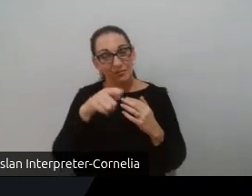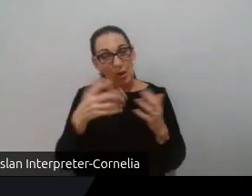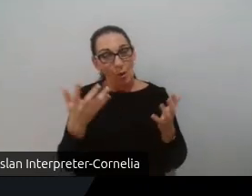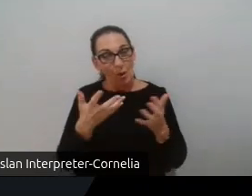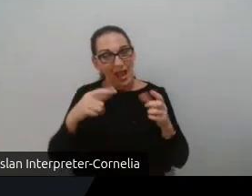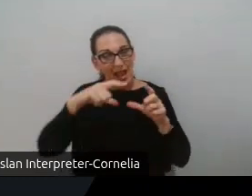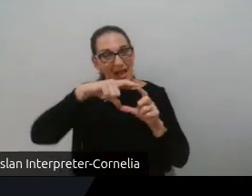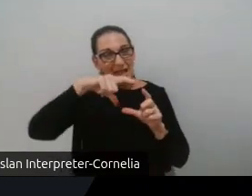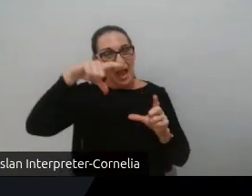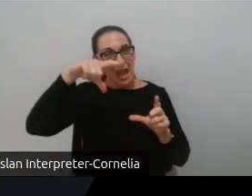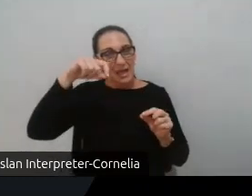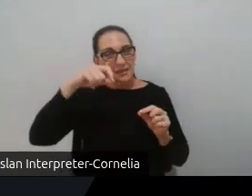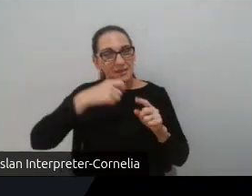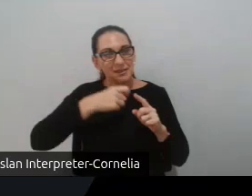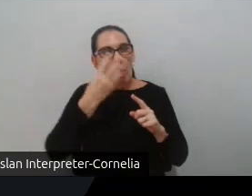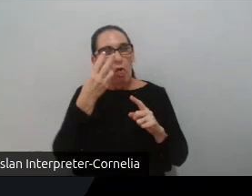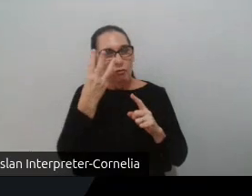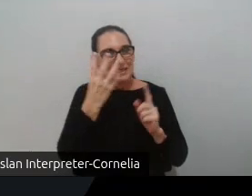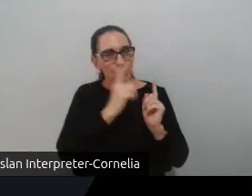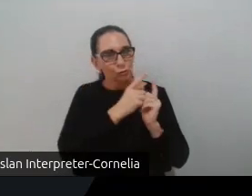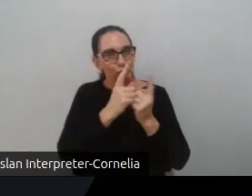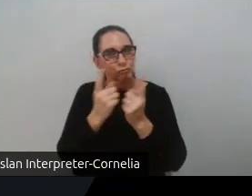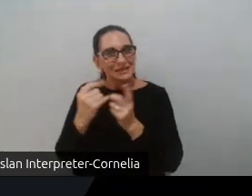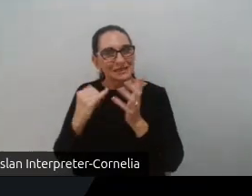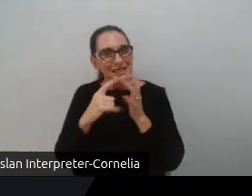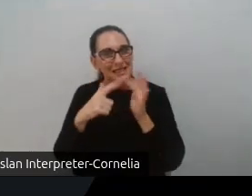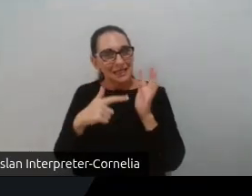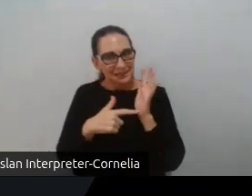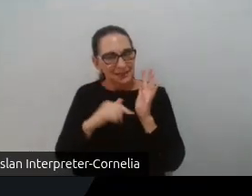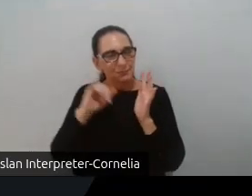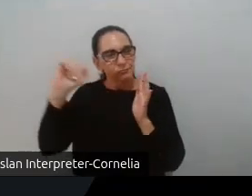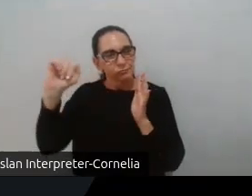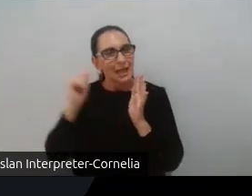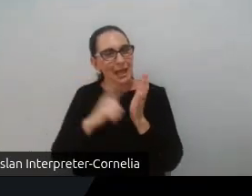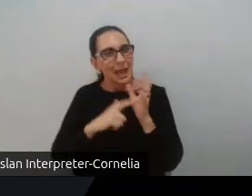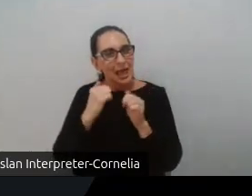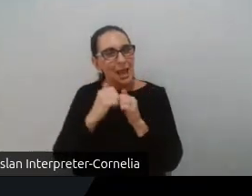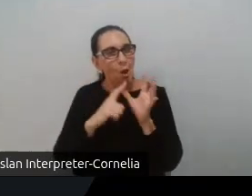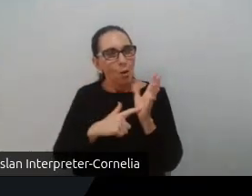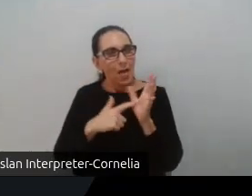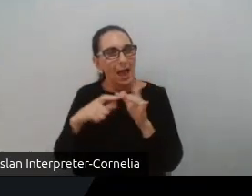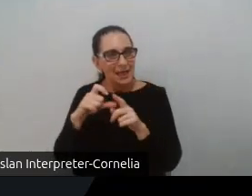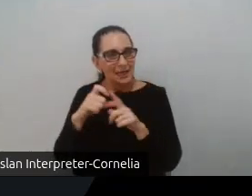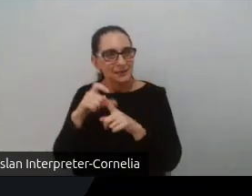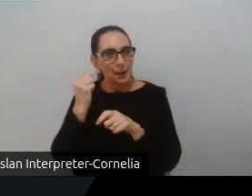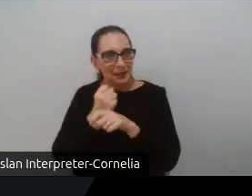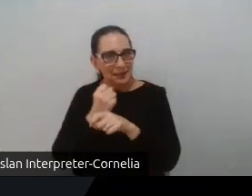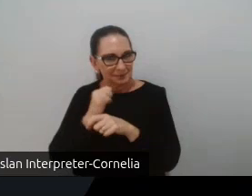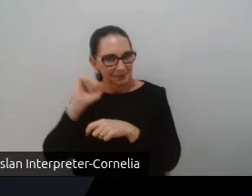different kinds of sets that uh legal aid has and we um it's a set of legal communication tools. So